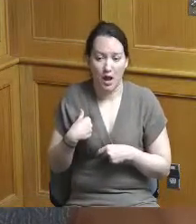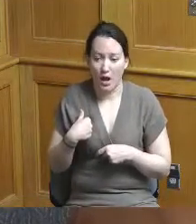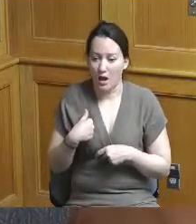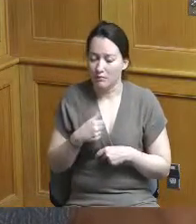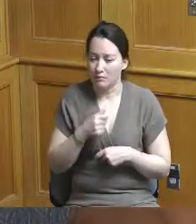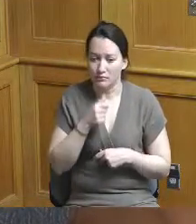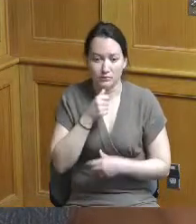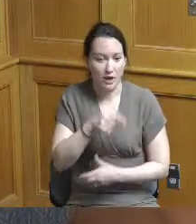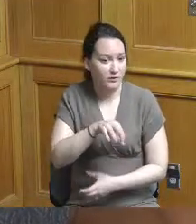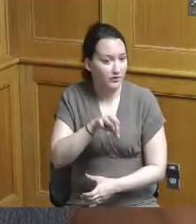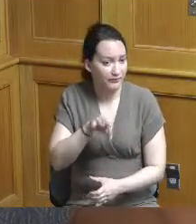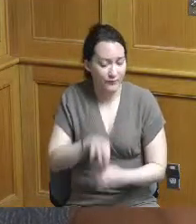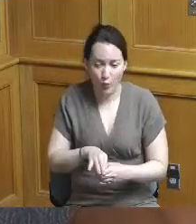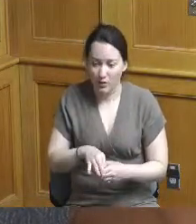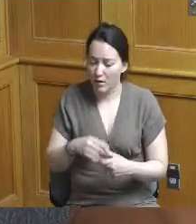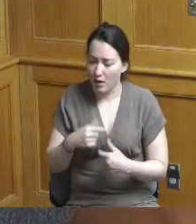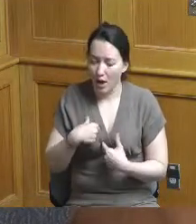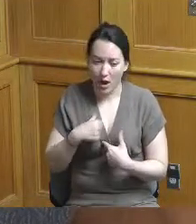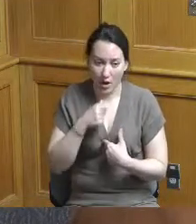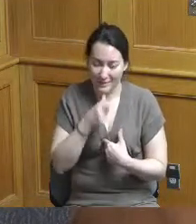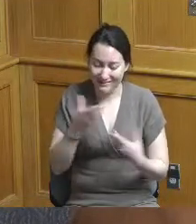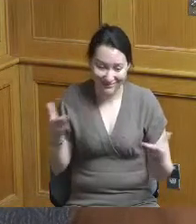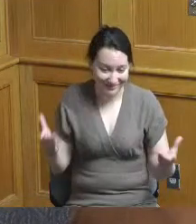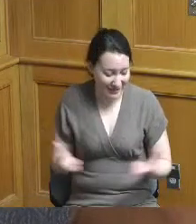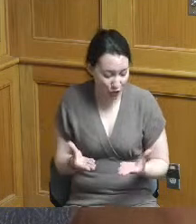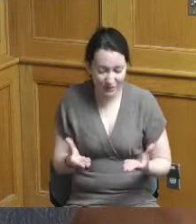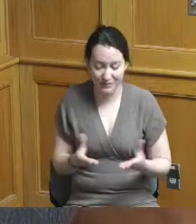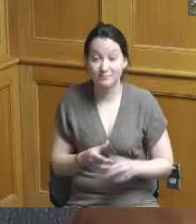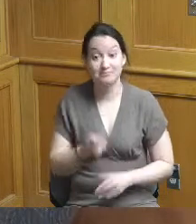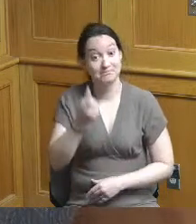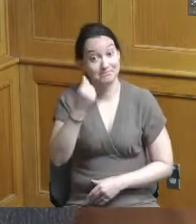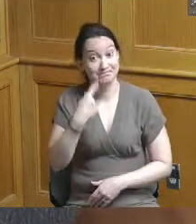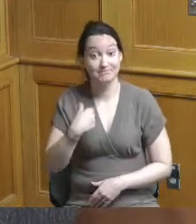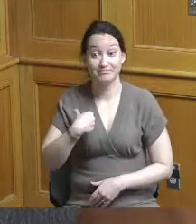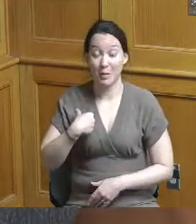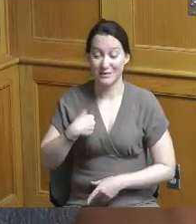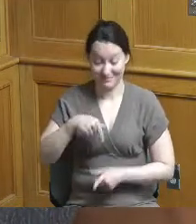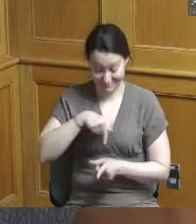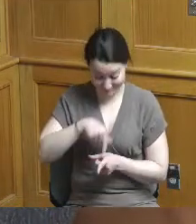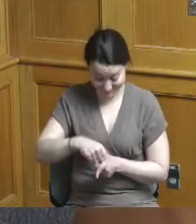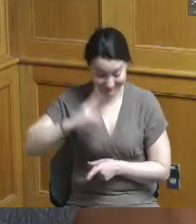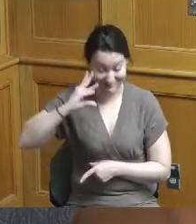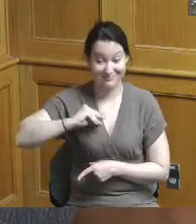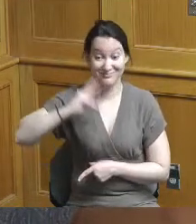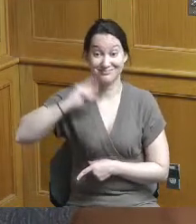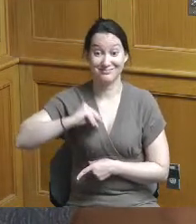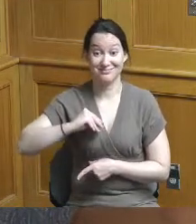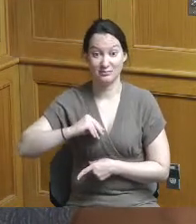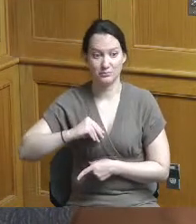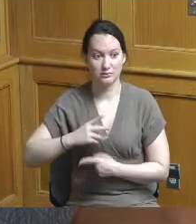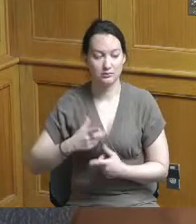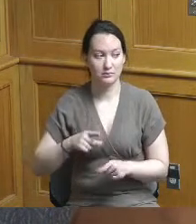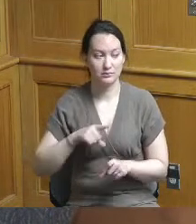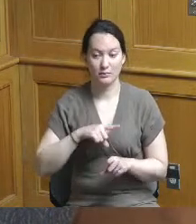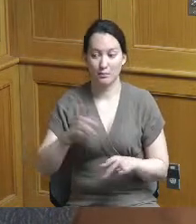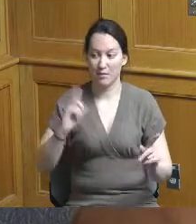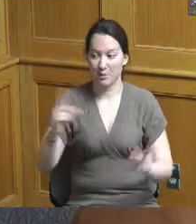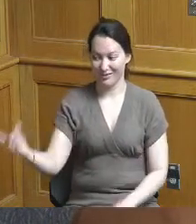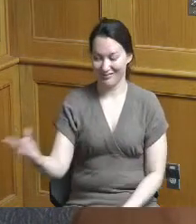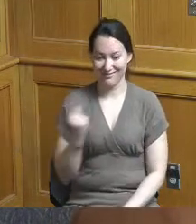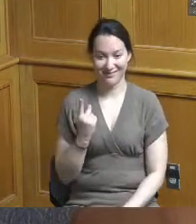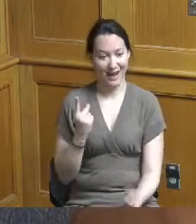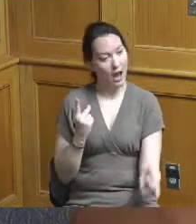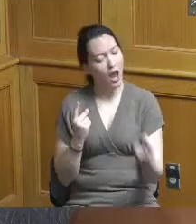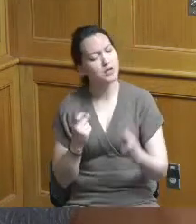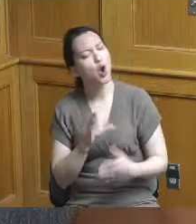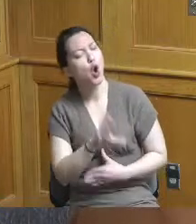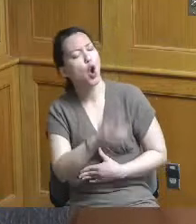I was not here even though I was in this industry nobody came to me as a consultant